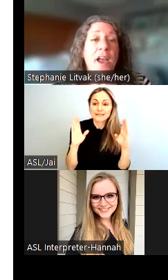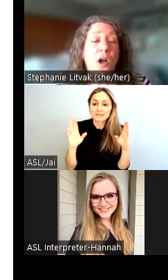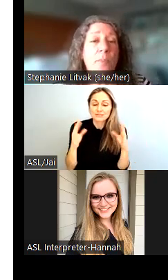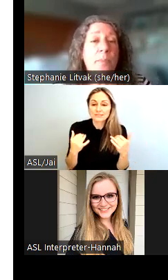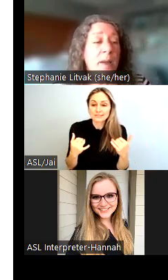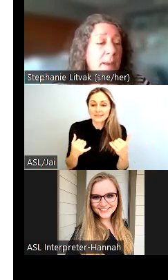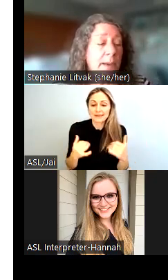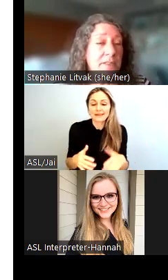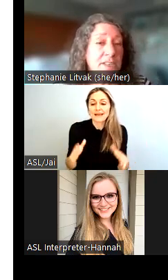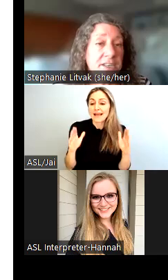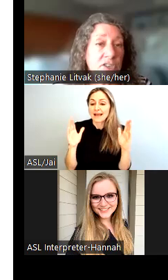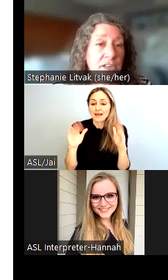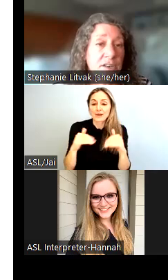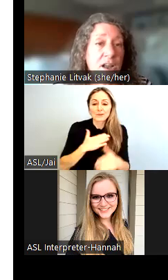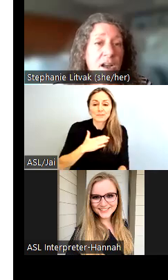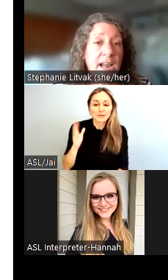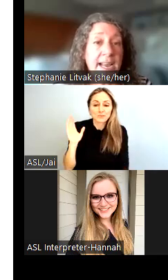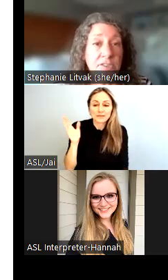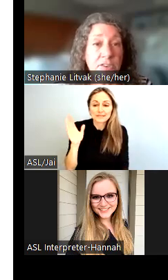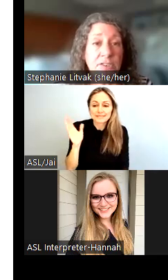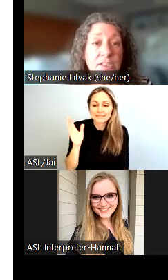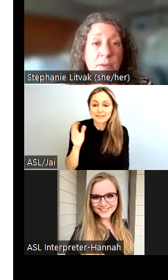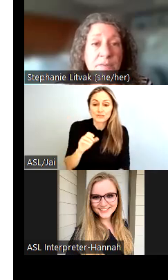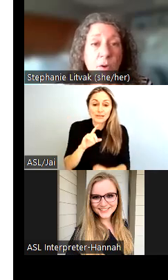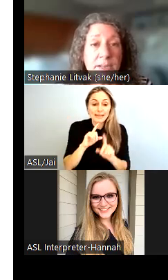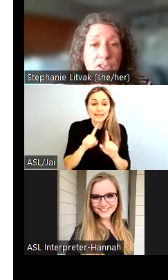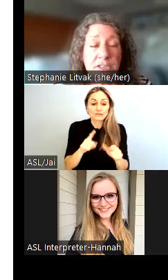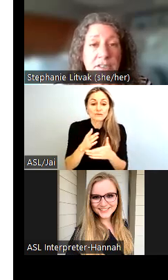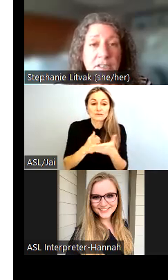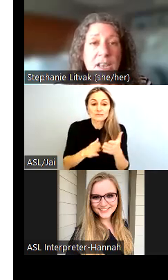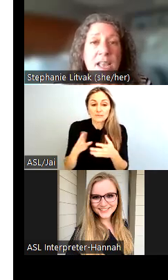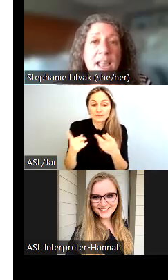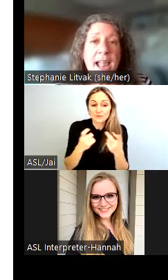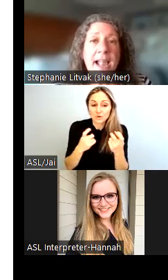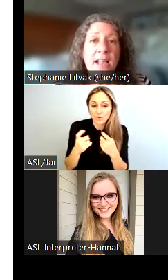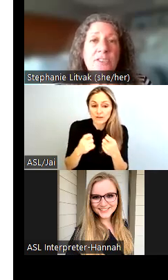I hope that my presentation answered some of your questions.